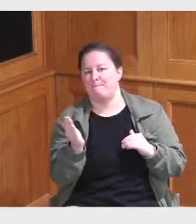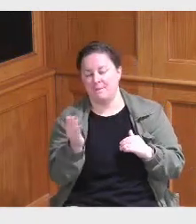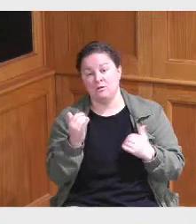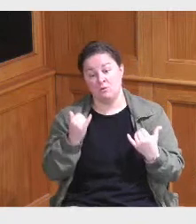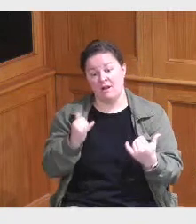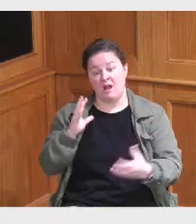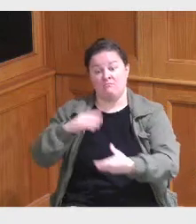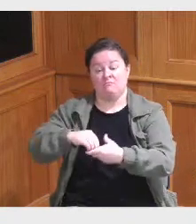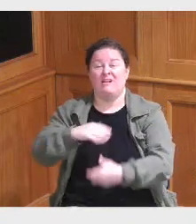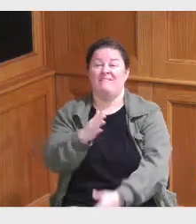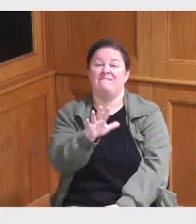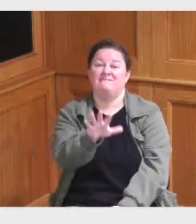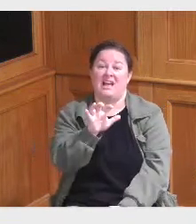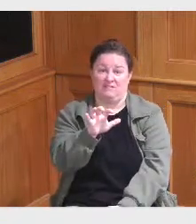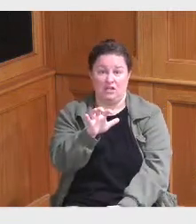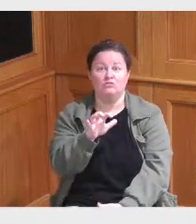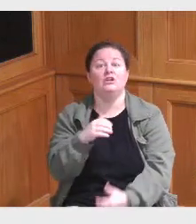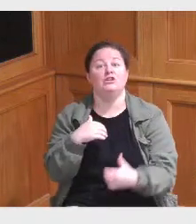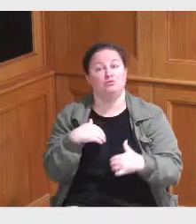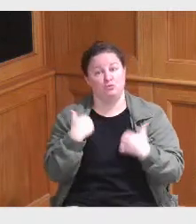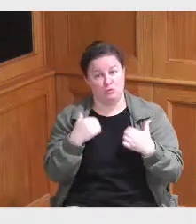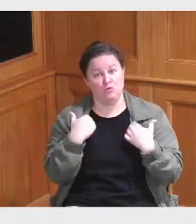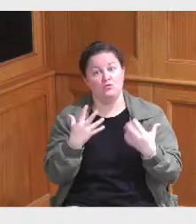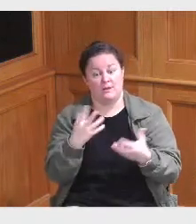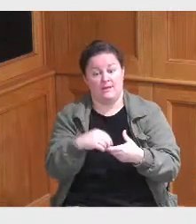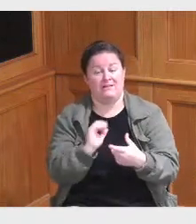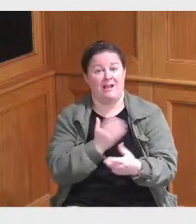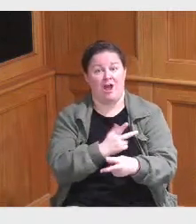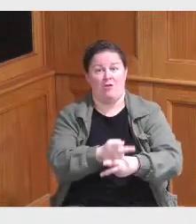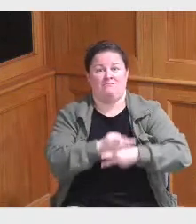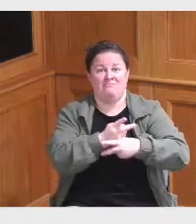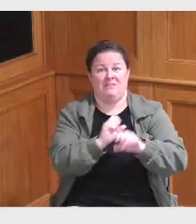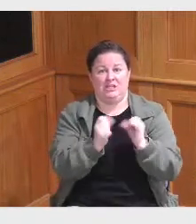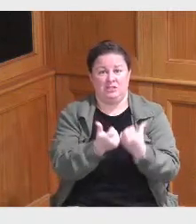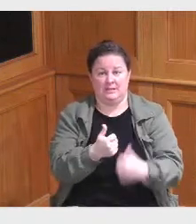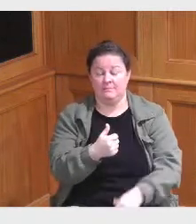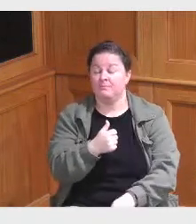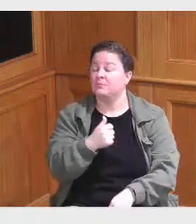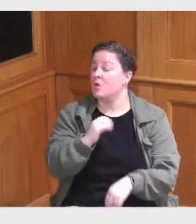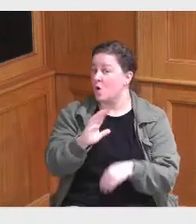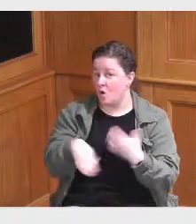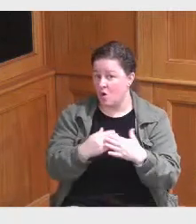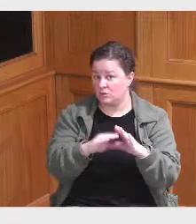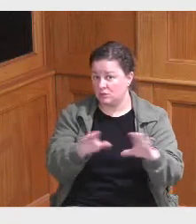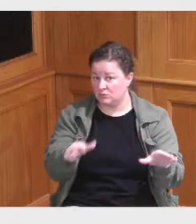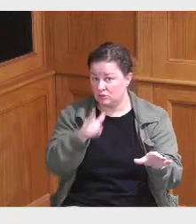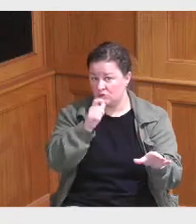the care of our agency and it's for all children that are in placement types across the Board so